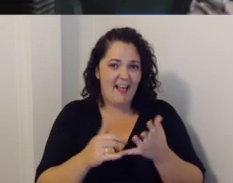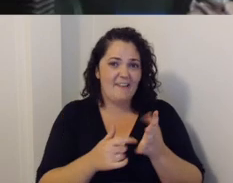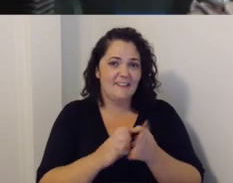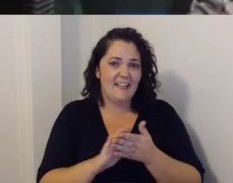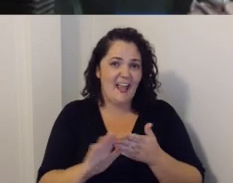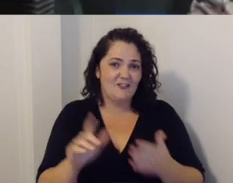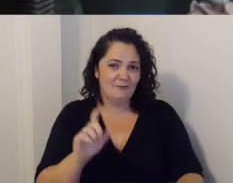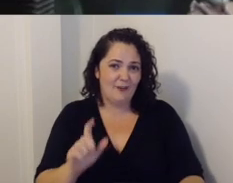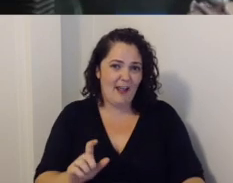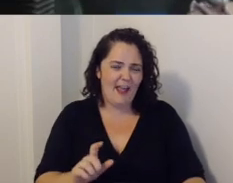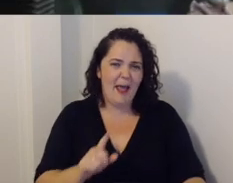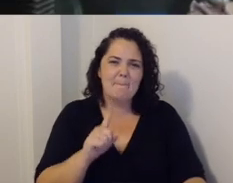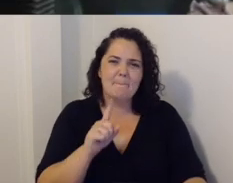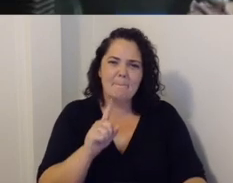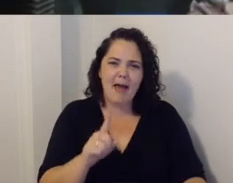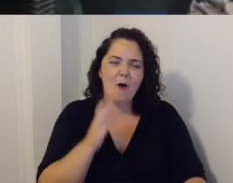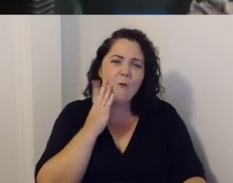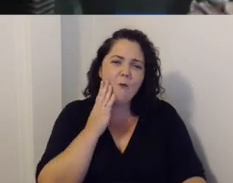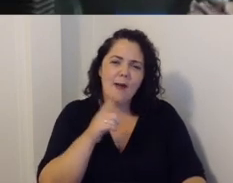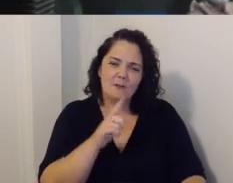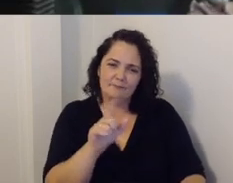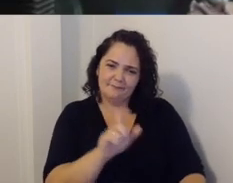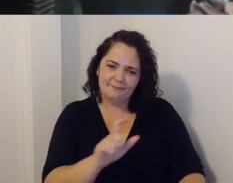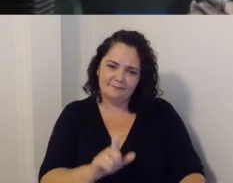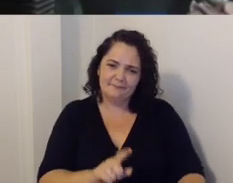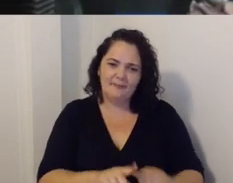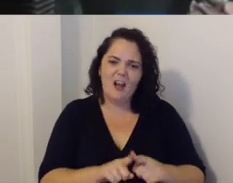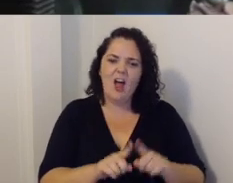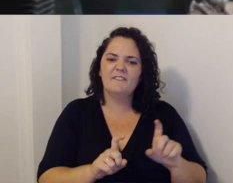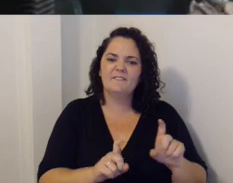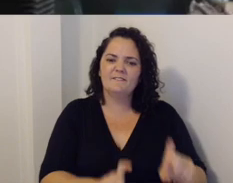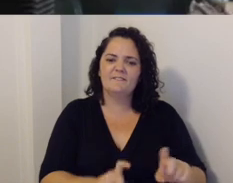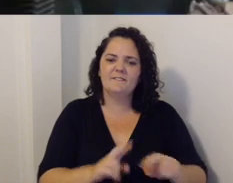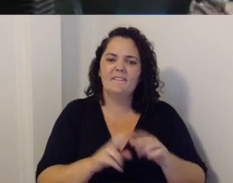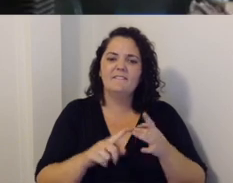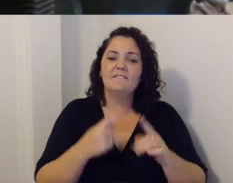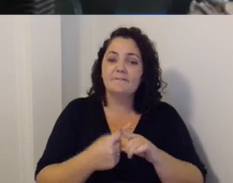but ultimately what you're doing when you spray fixative on something is you're soaking all the